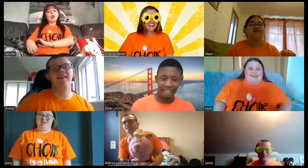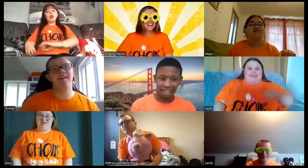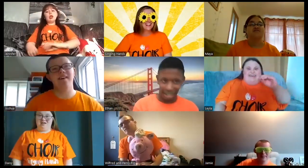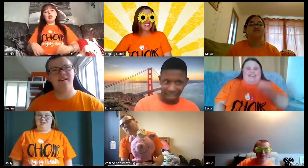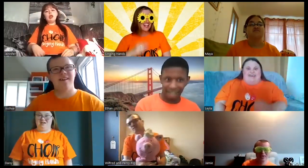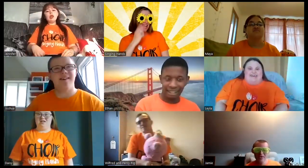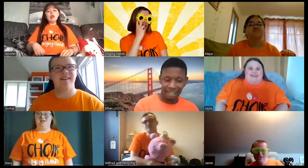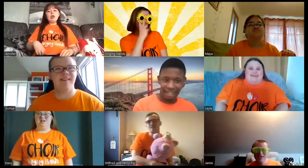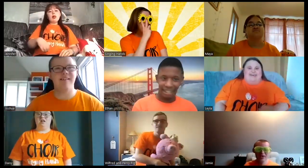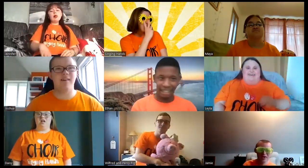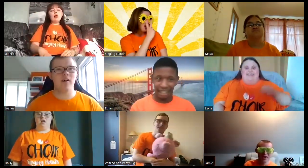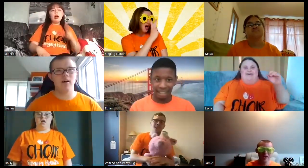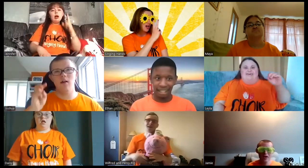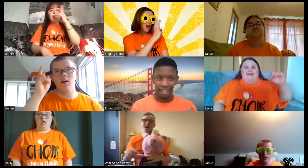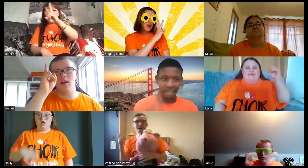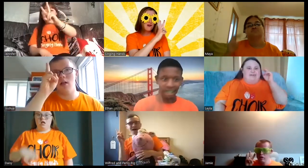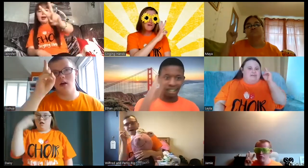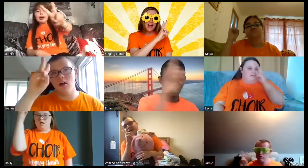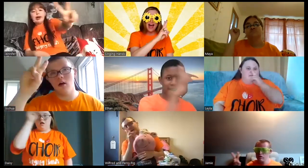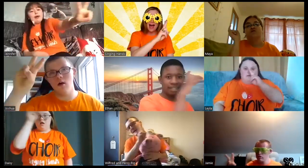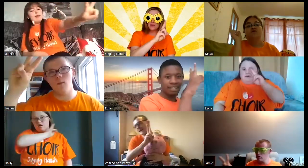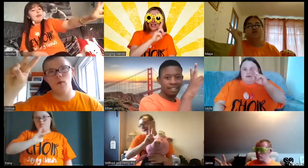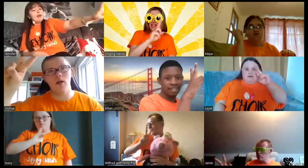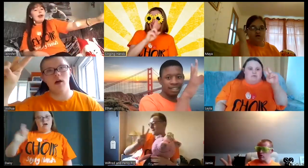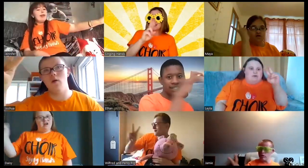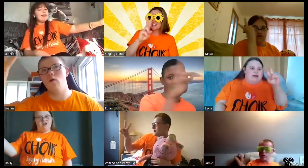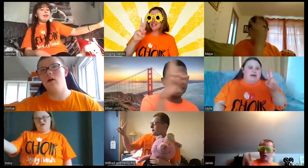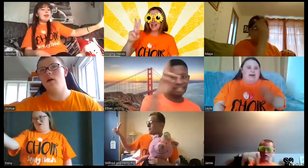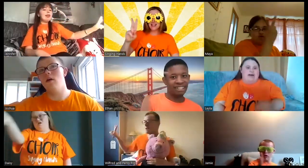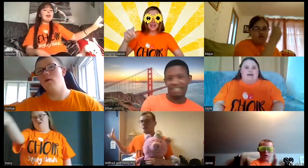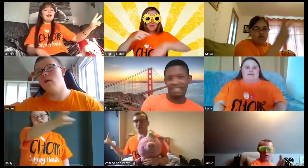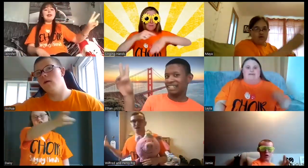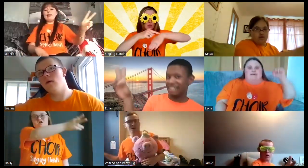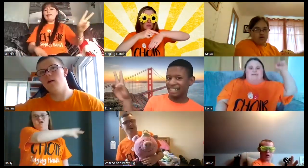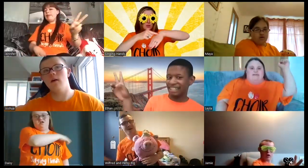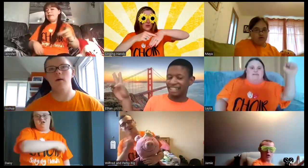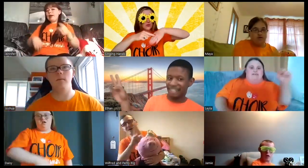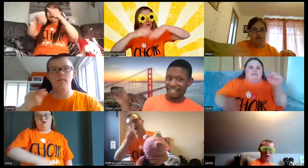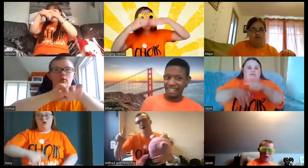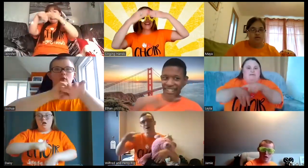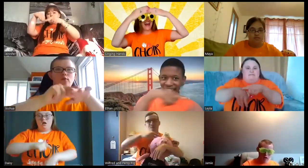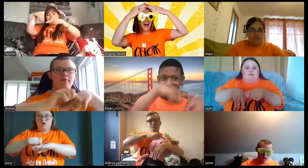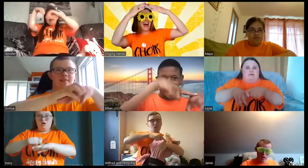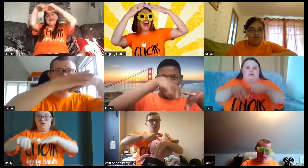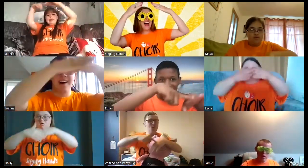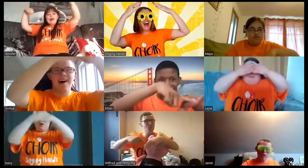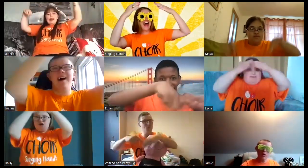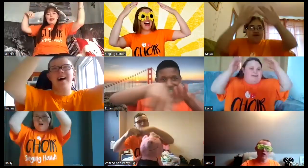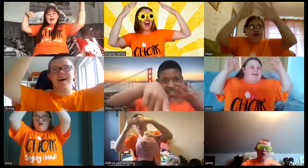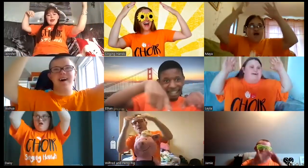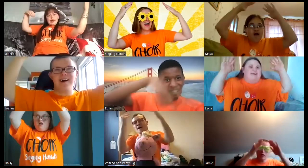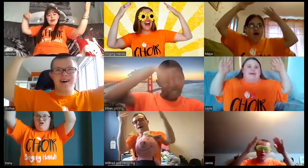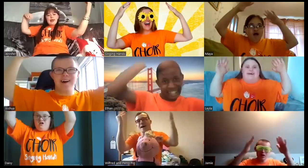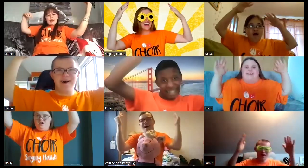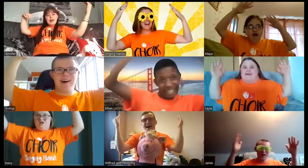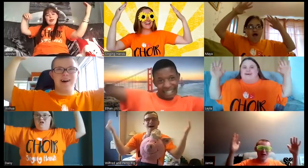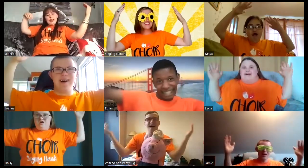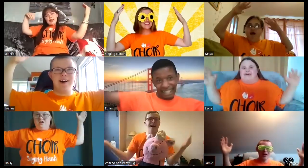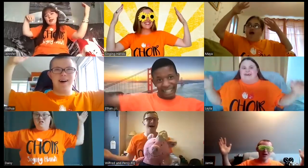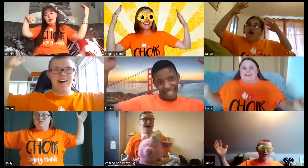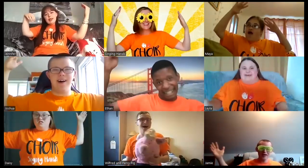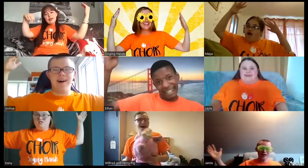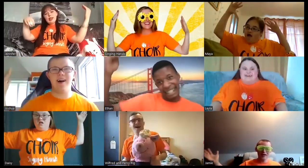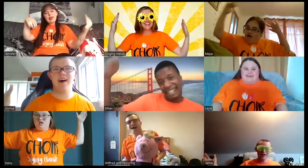Look all around, there's nothing but blue skies